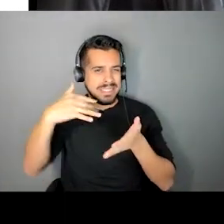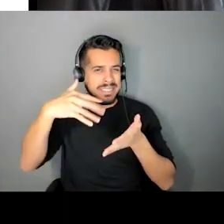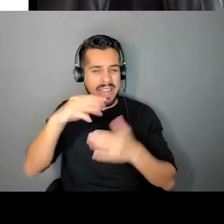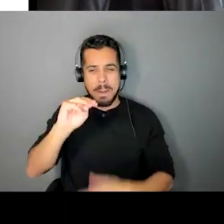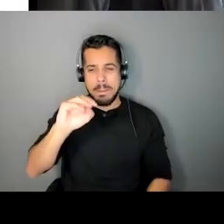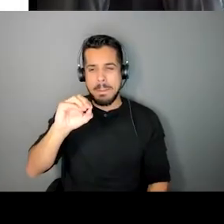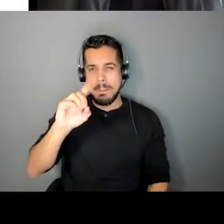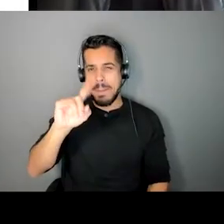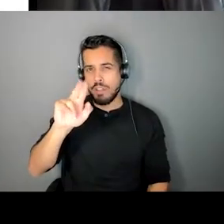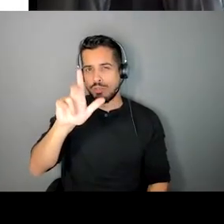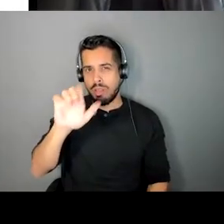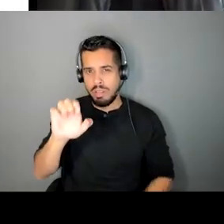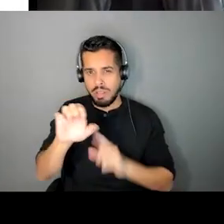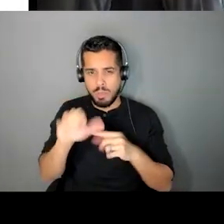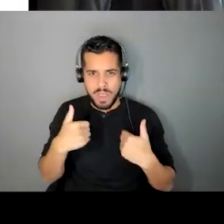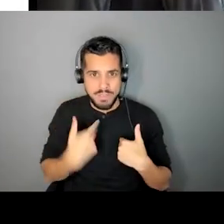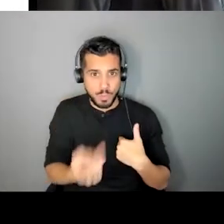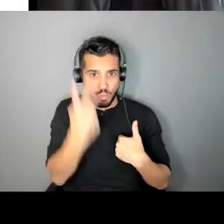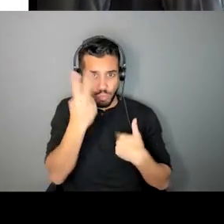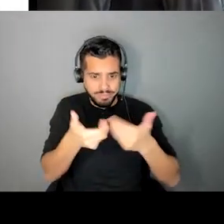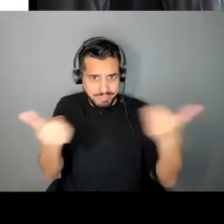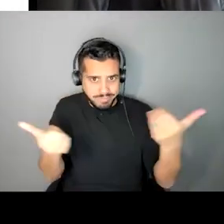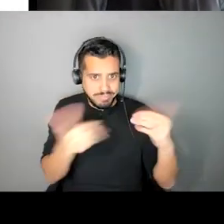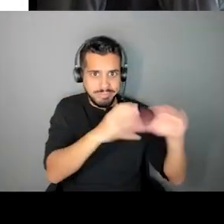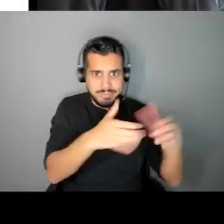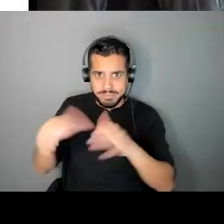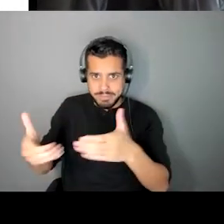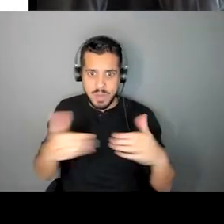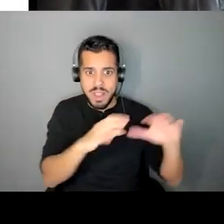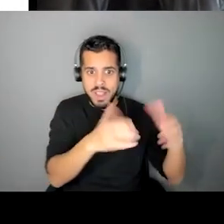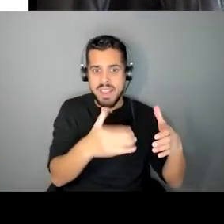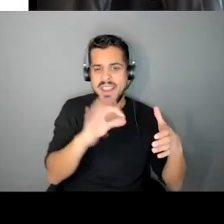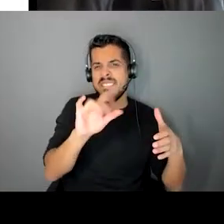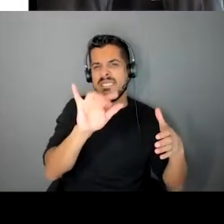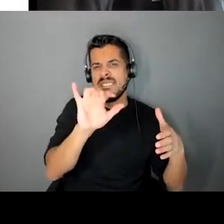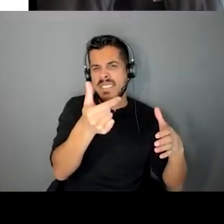And we have, uh... two separate courses. We have our flagship program, which is Salesforce.